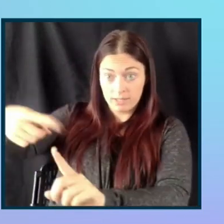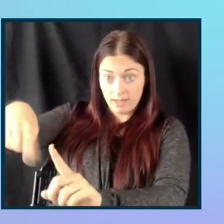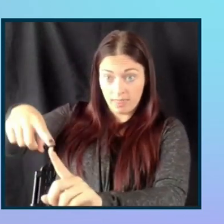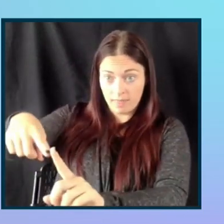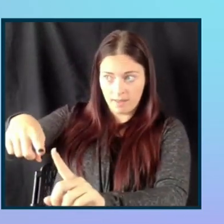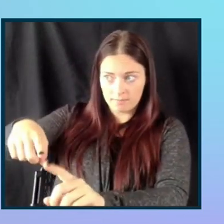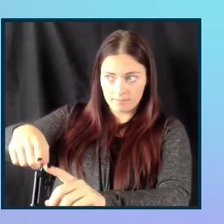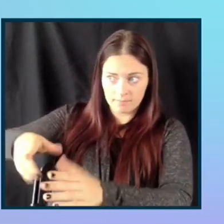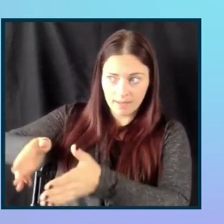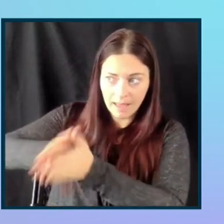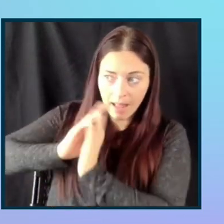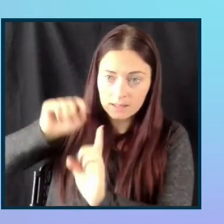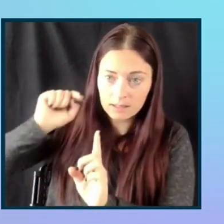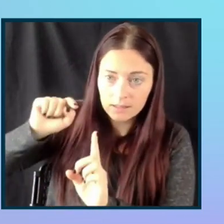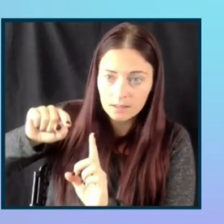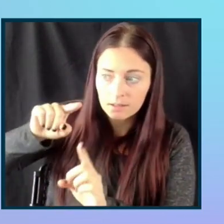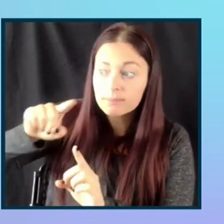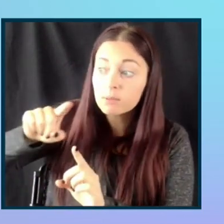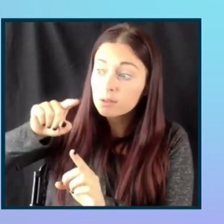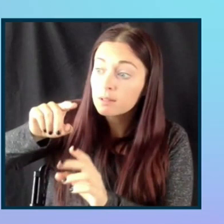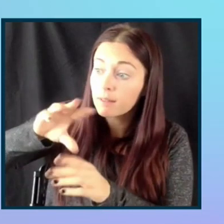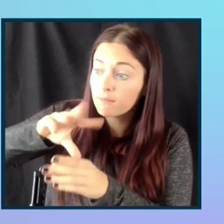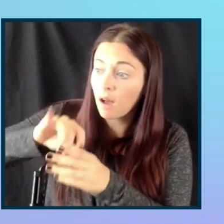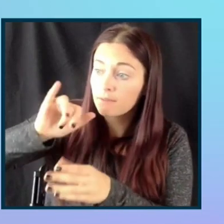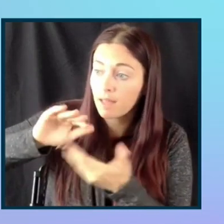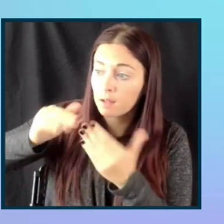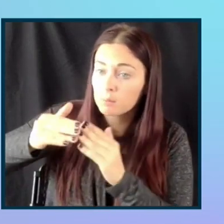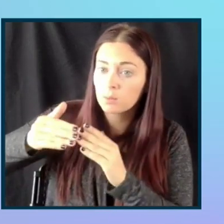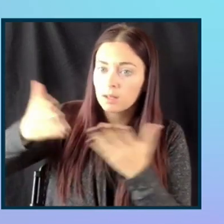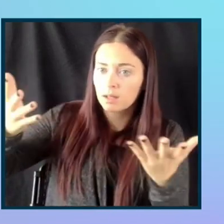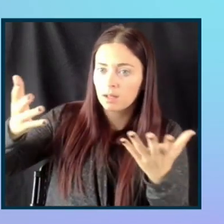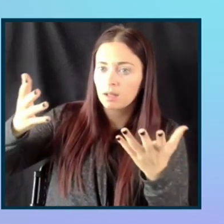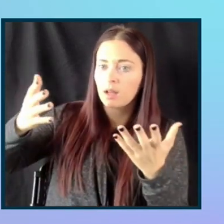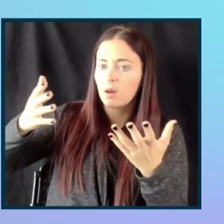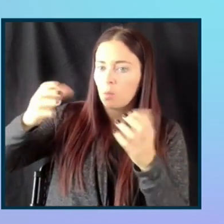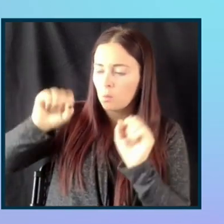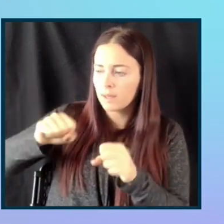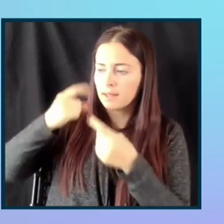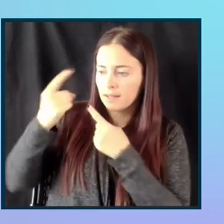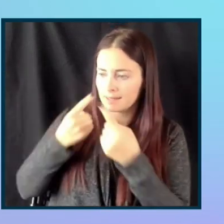within those communities already carrying out that research, and we should be either hiring them or we